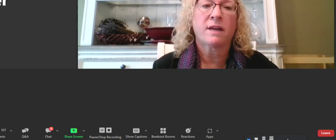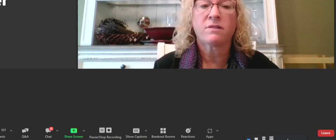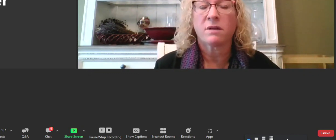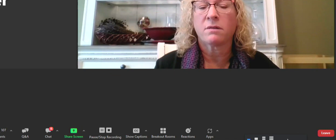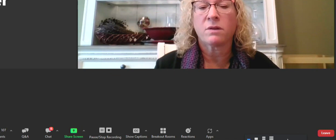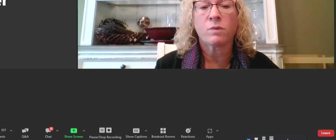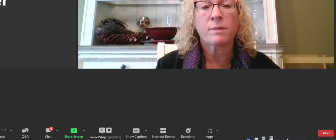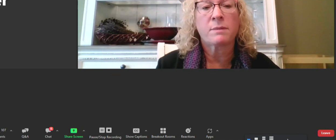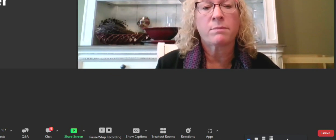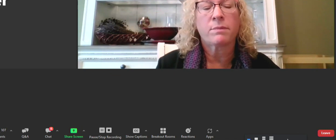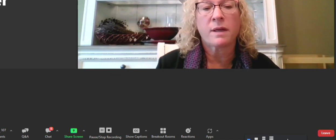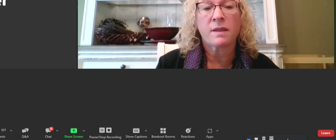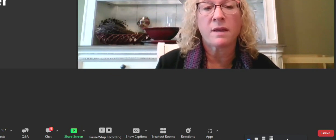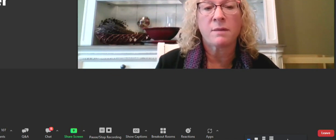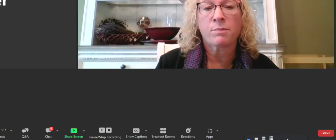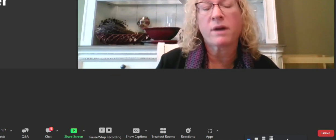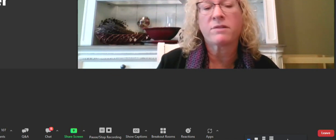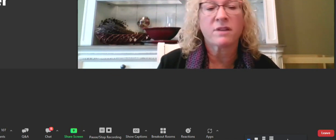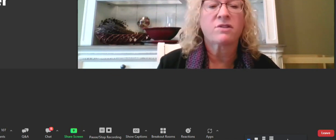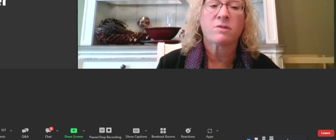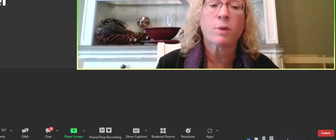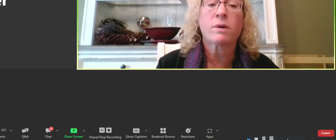As the women in the prior session spoke